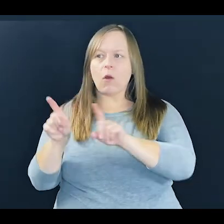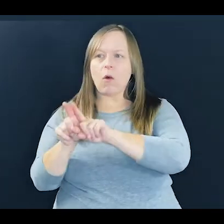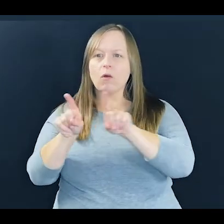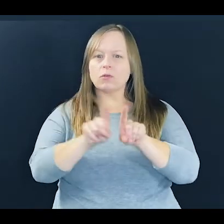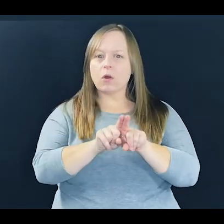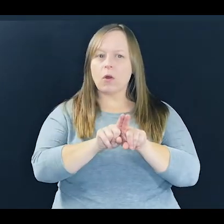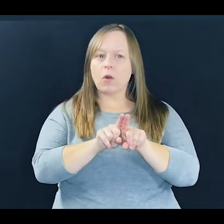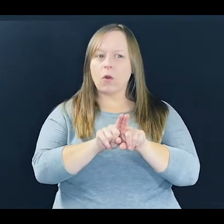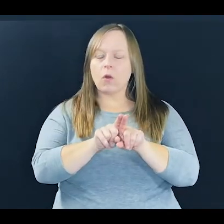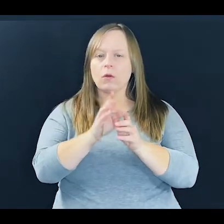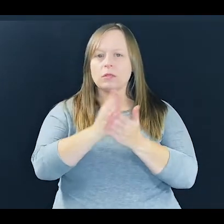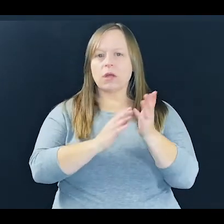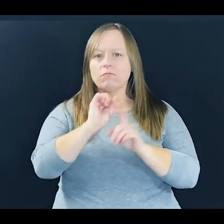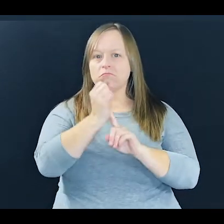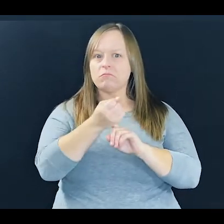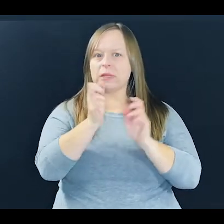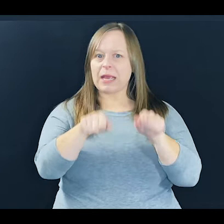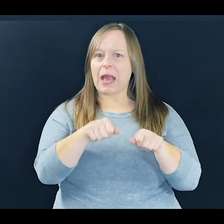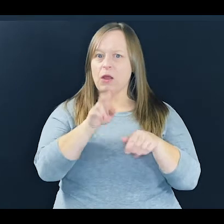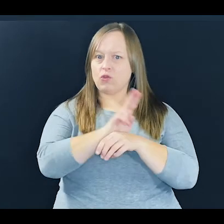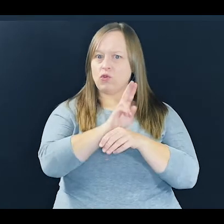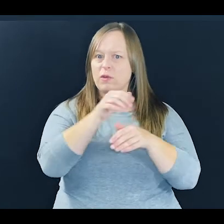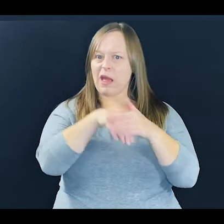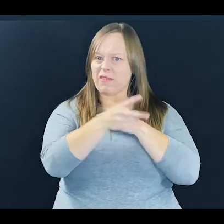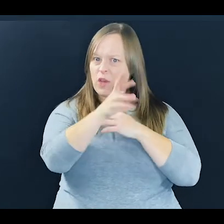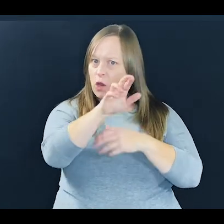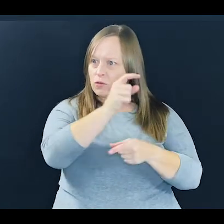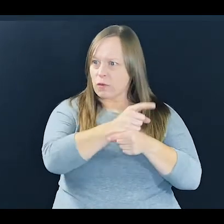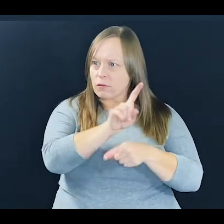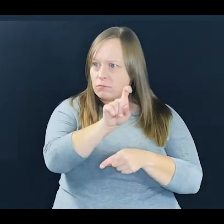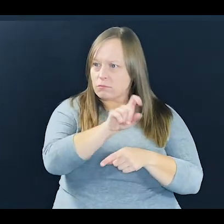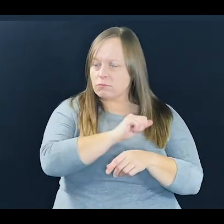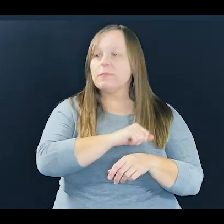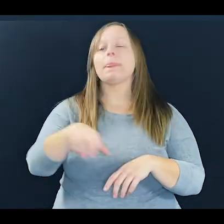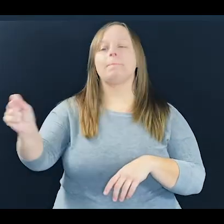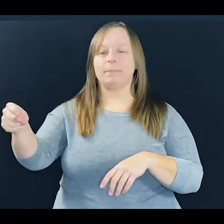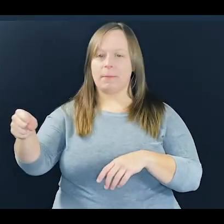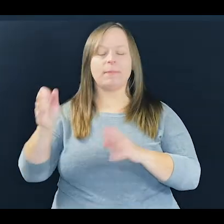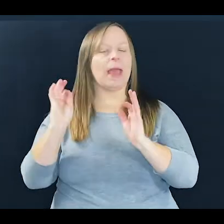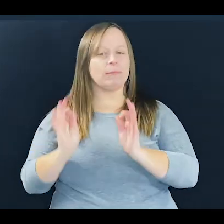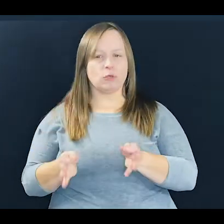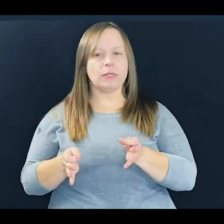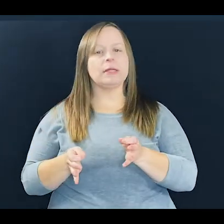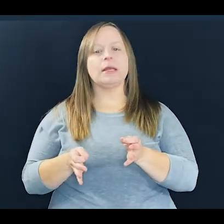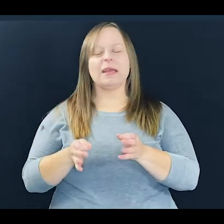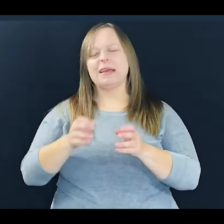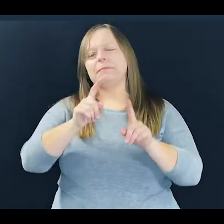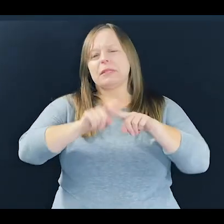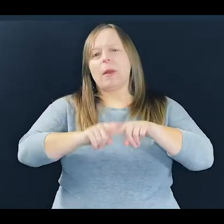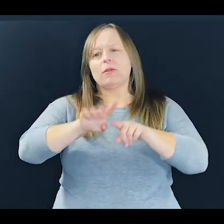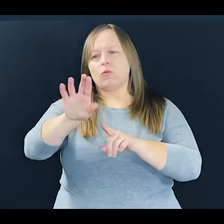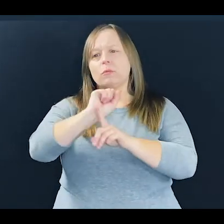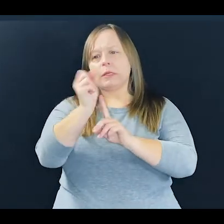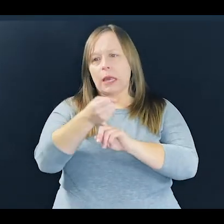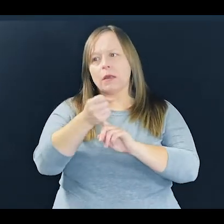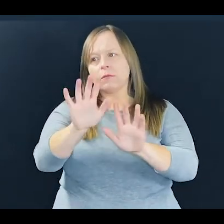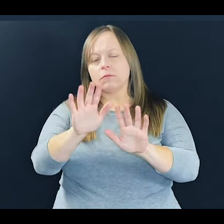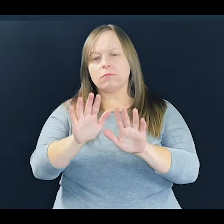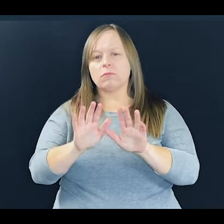also in some circumstances can use ACCES-VR, is that correct? Yes, absolutely. It would be on a case by case basis.